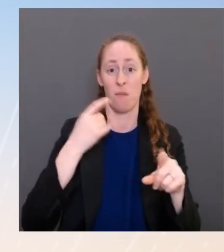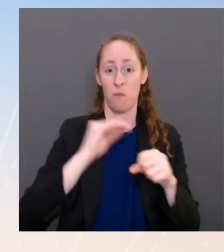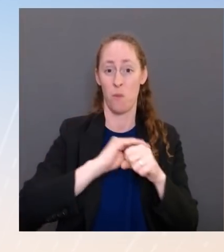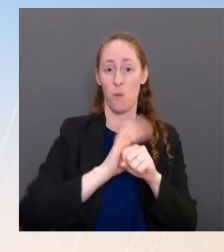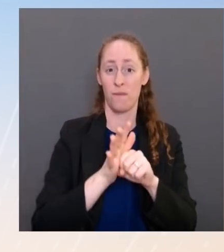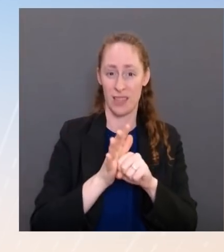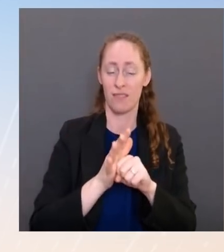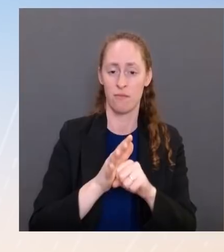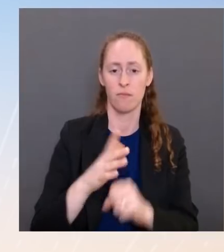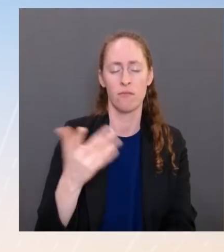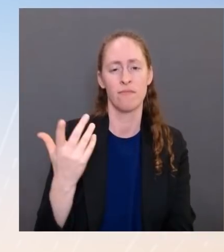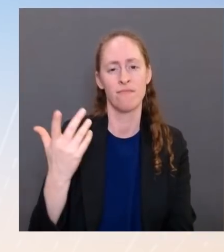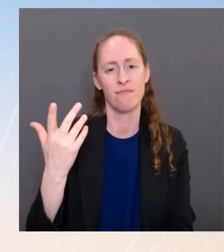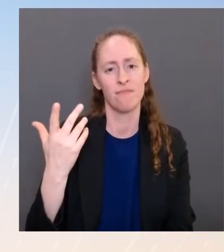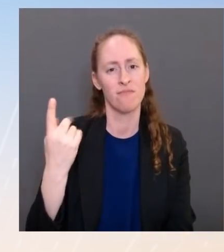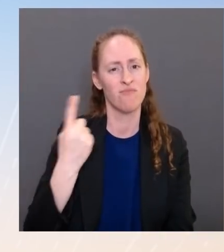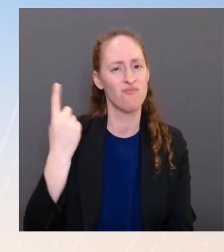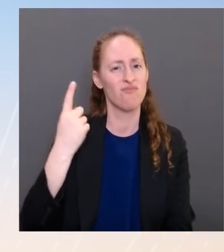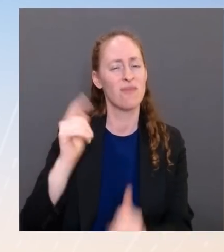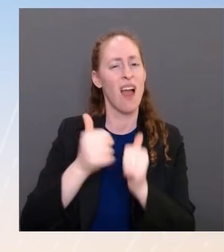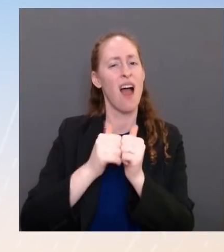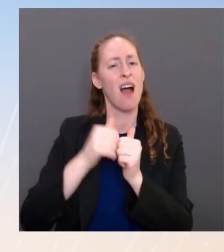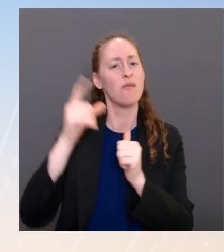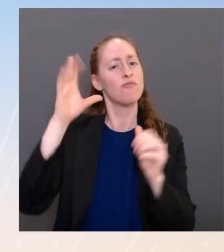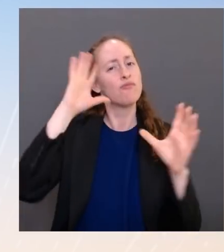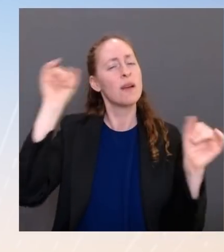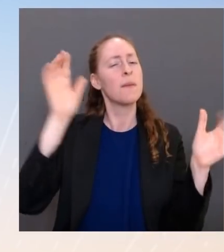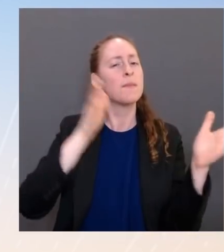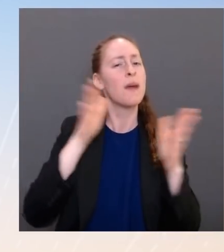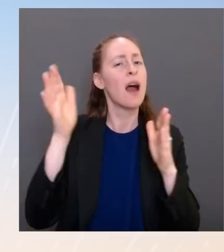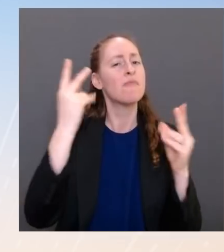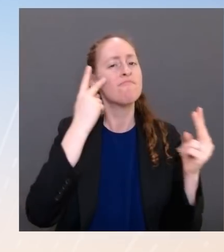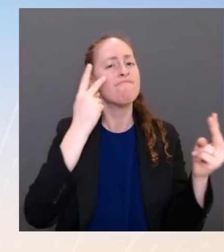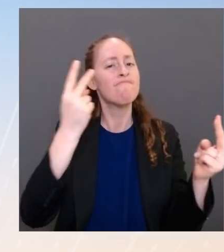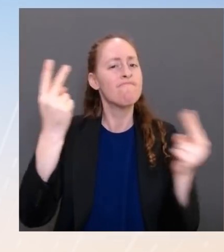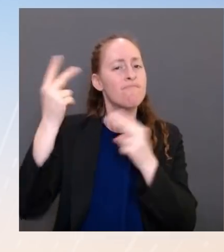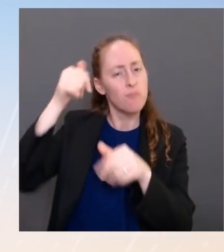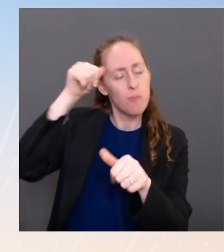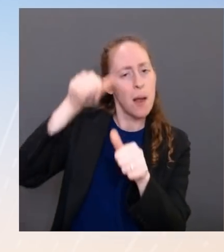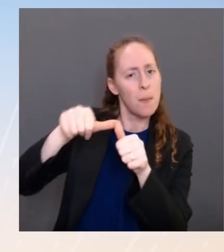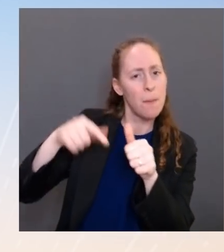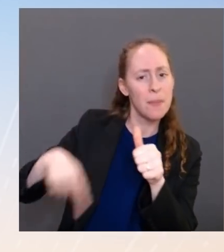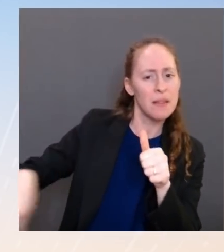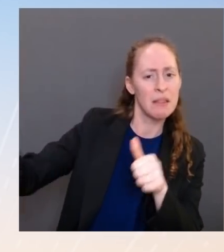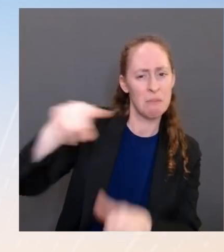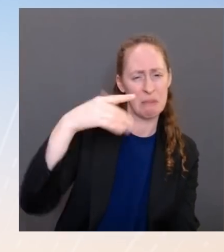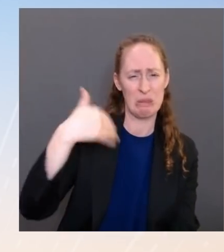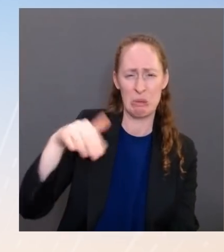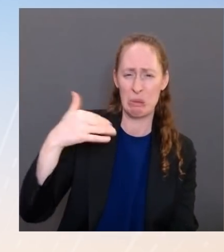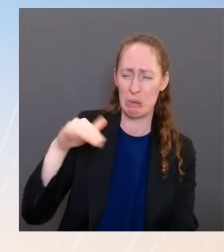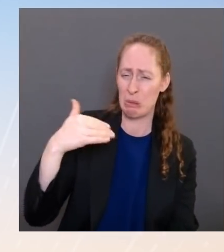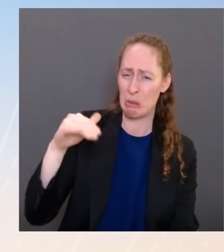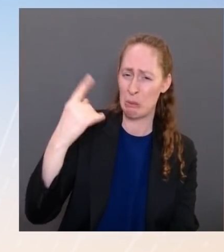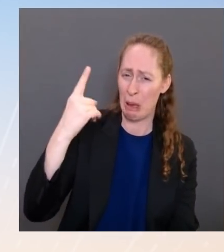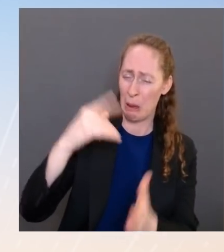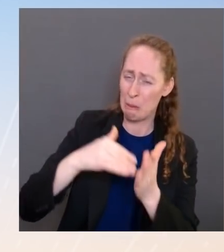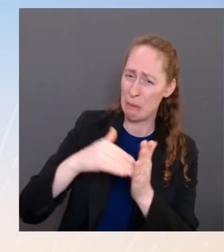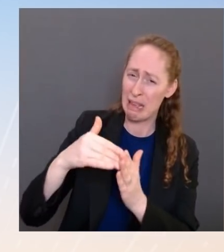why has that number gotten so high in this country? Ms. Psaki: Well, we're facing -- we've been battling a historic pandemic, Jeff, I think.